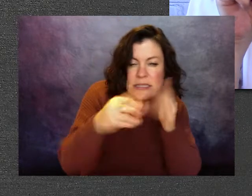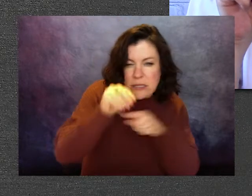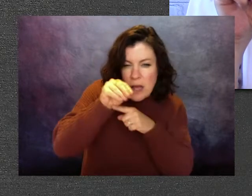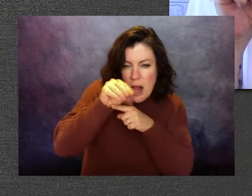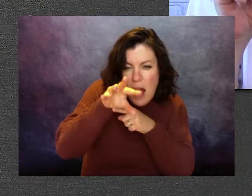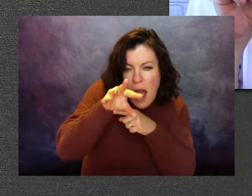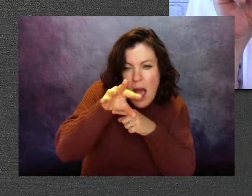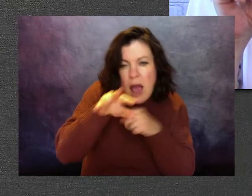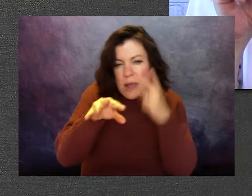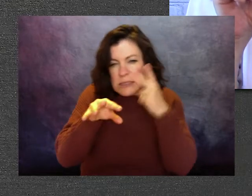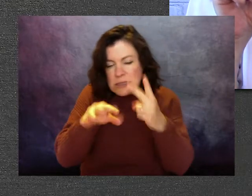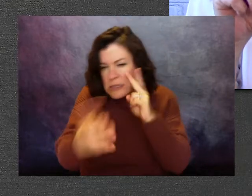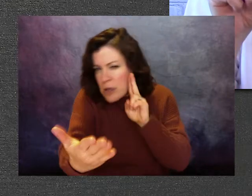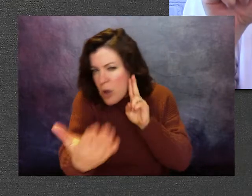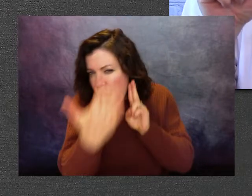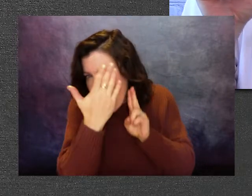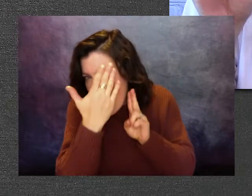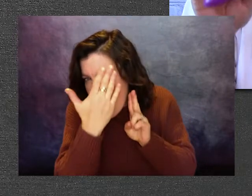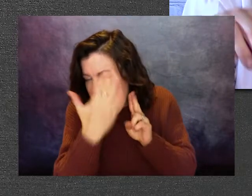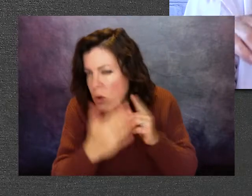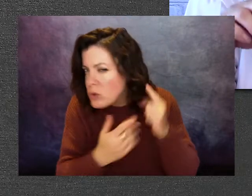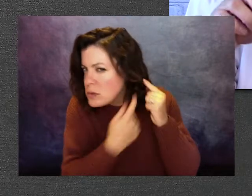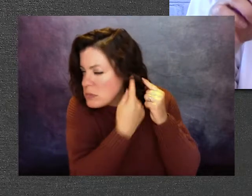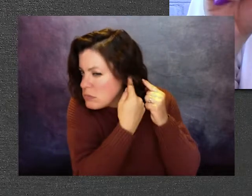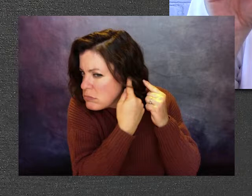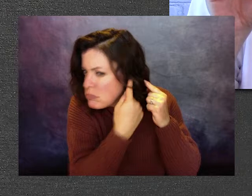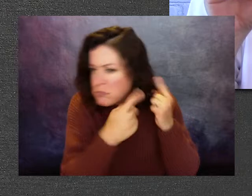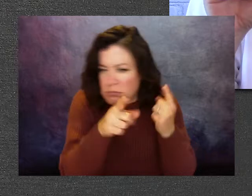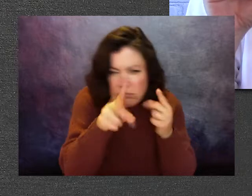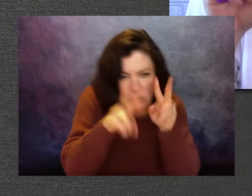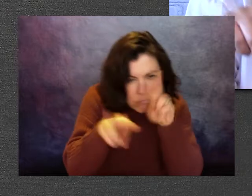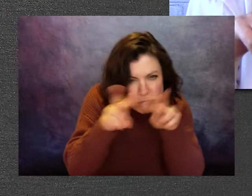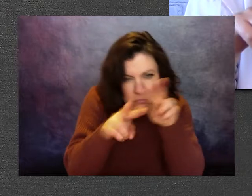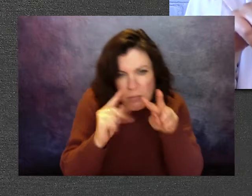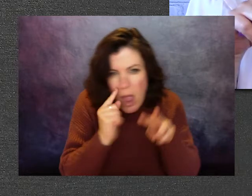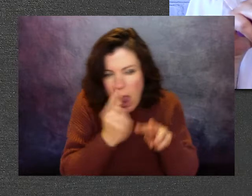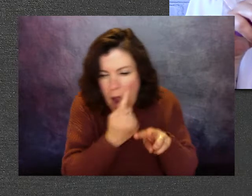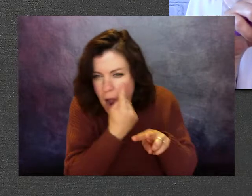how the animals ears look, and to see how their eyes look,